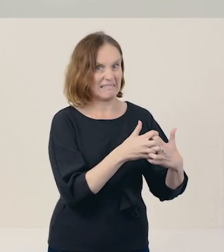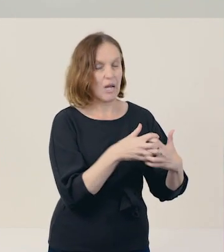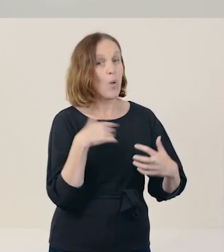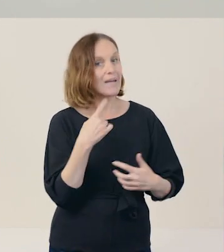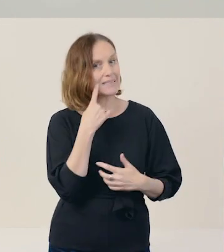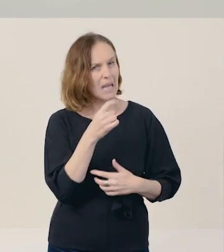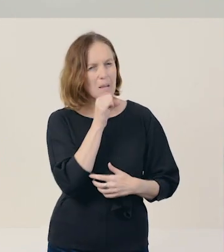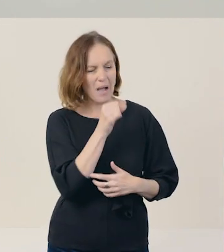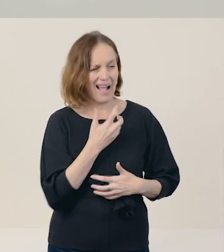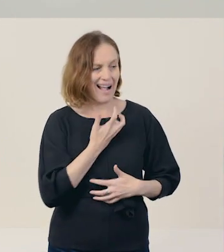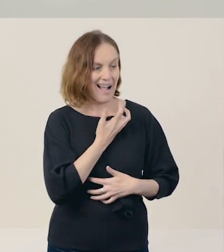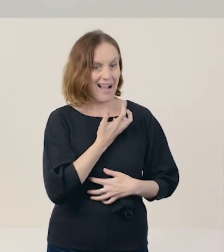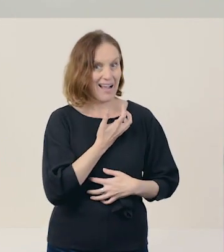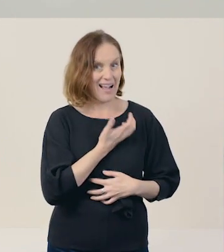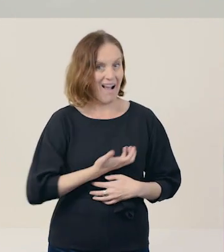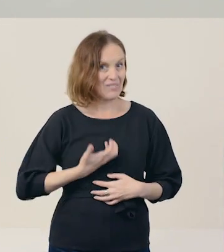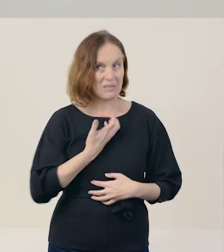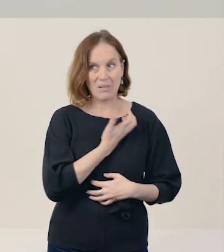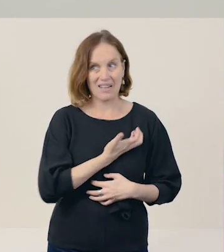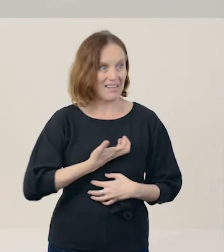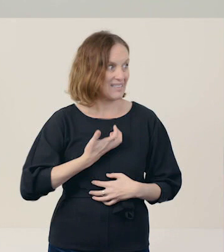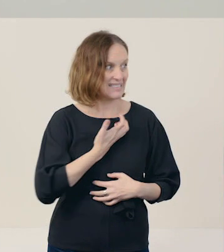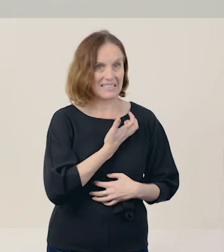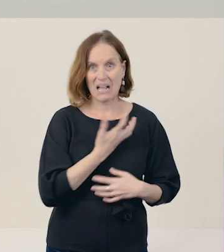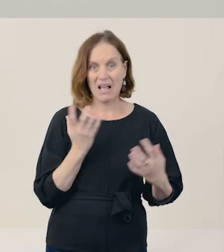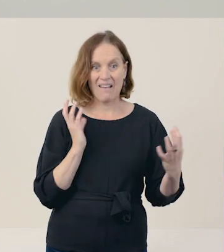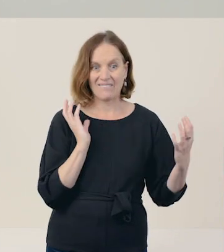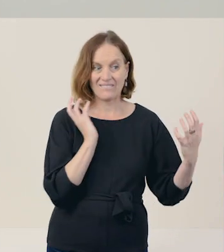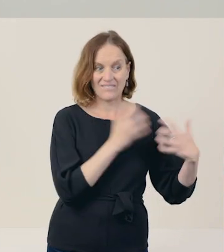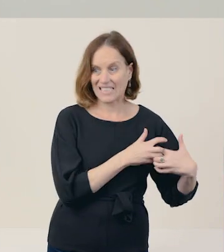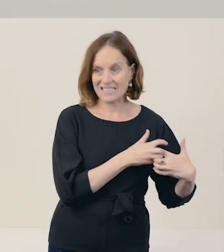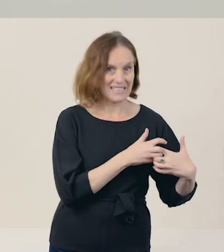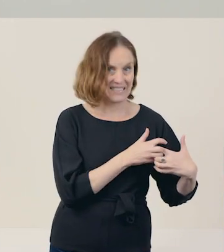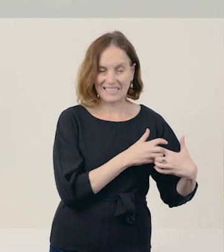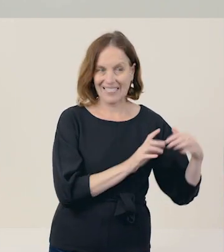We can see that he might not be comfortable, and perhaps he feels like he does not belong.